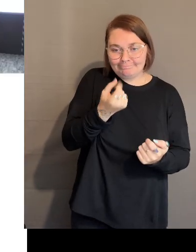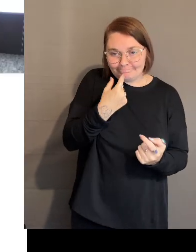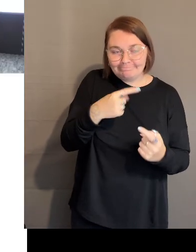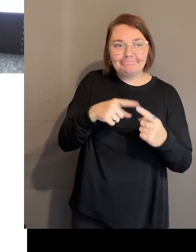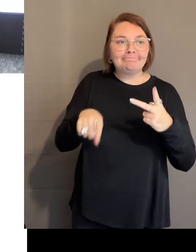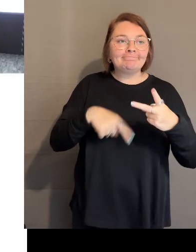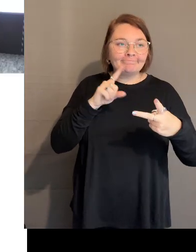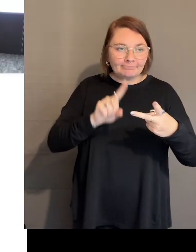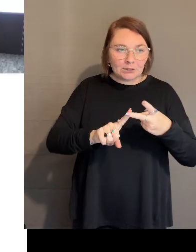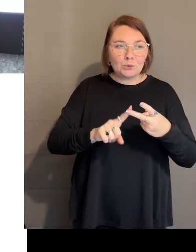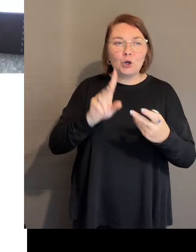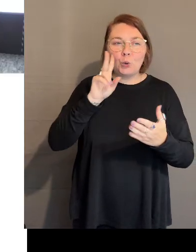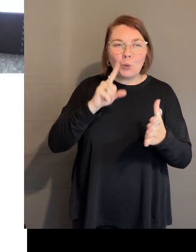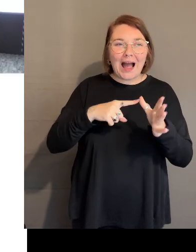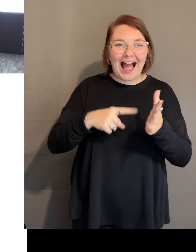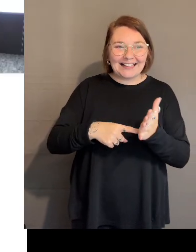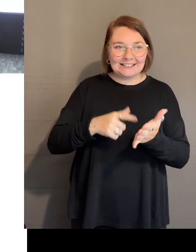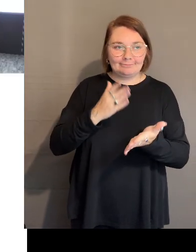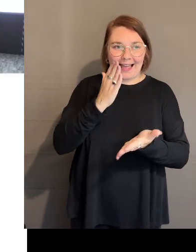We've also looked at actual…